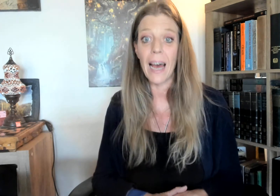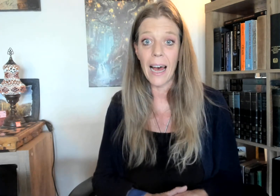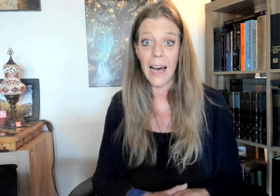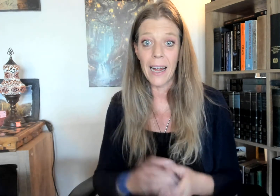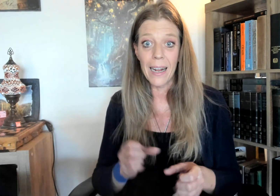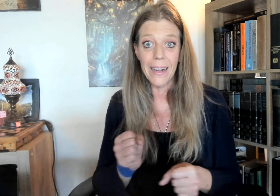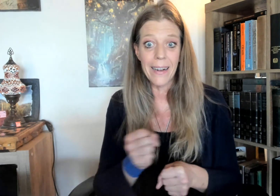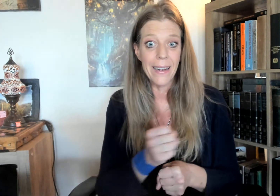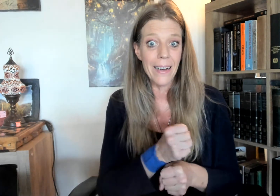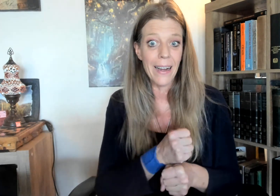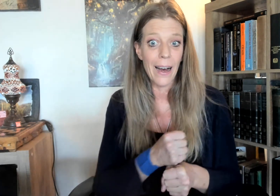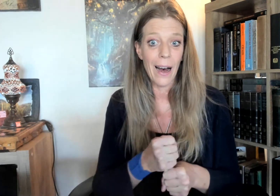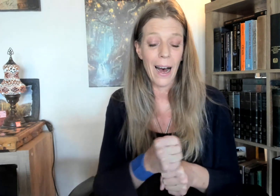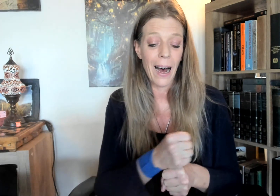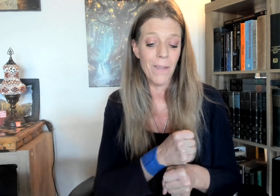And, COFFEE.